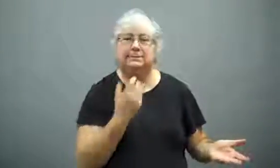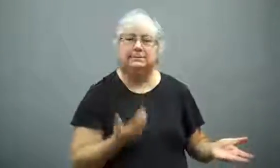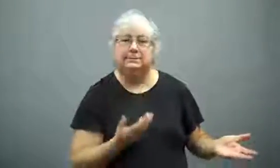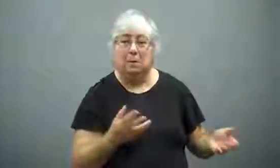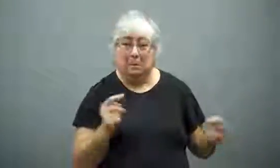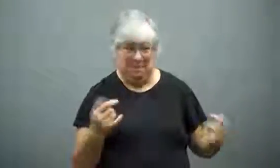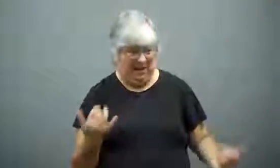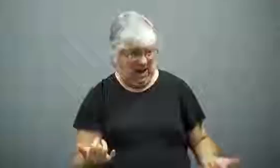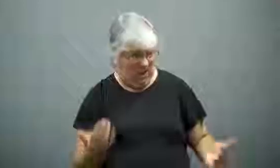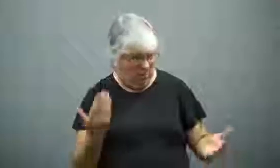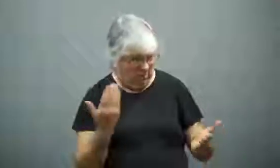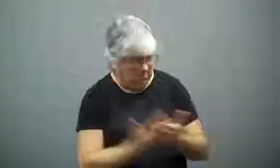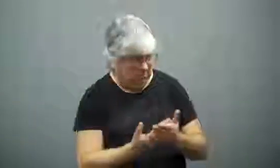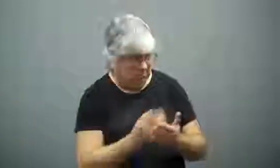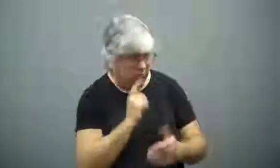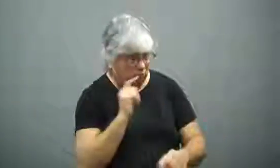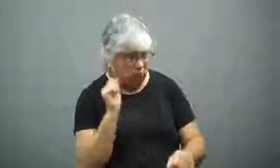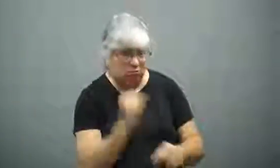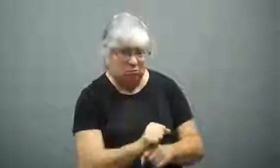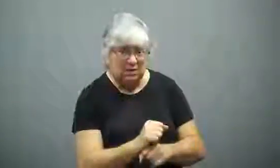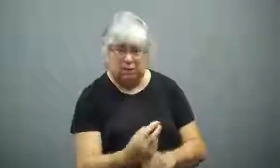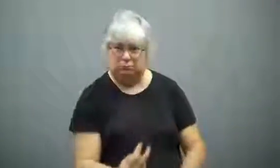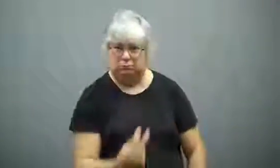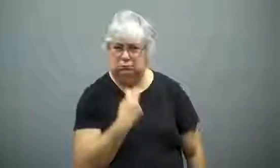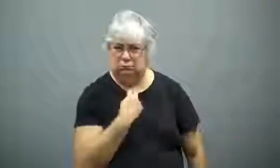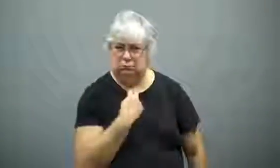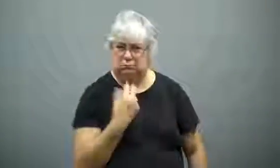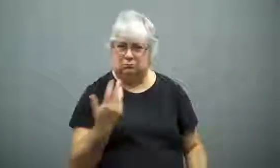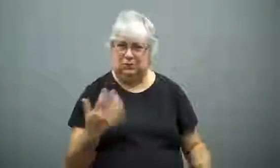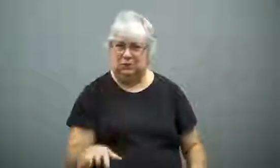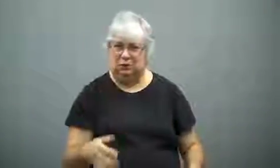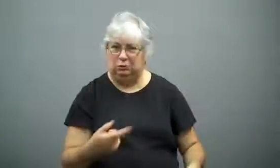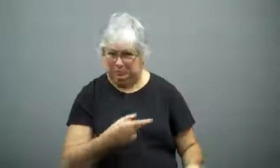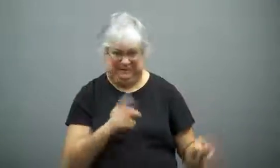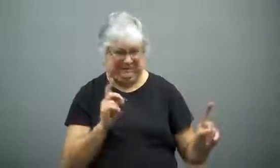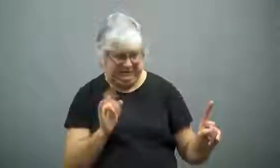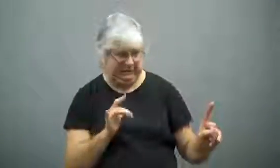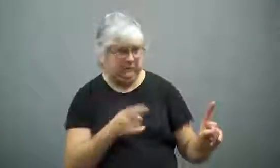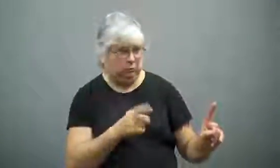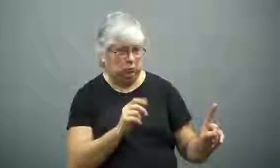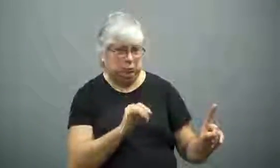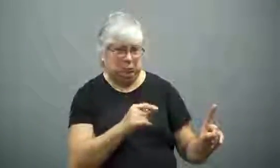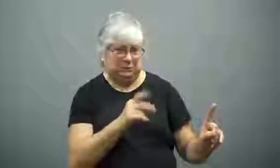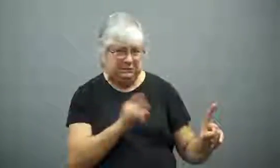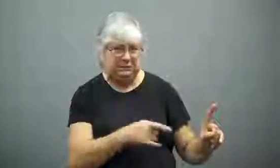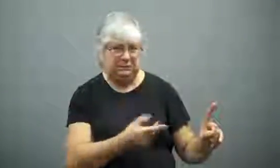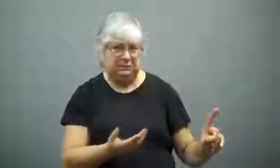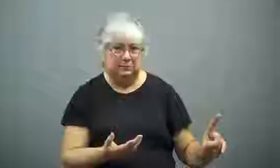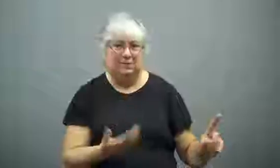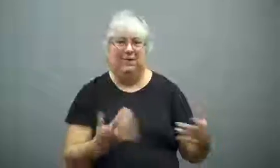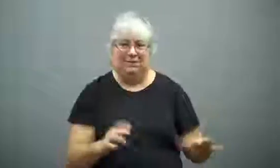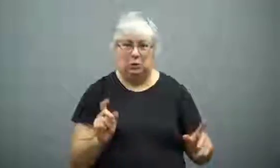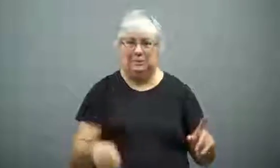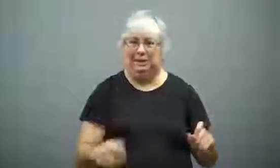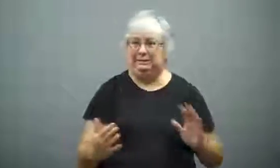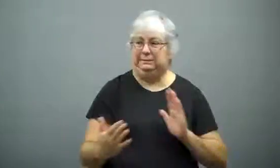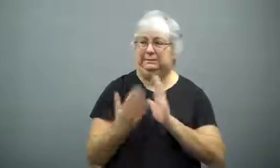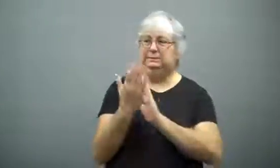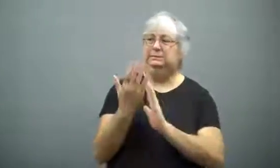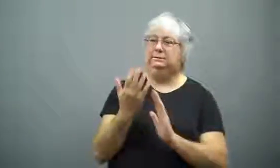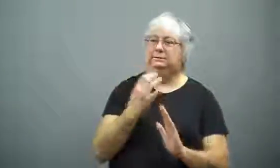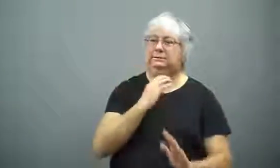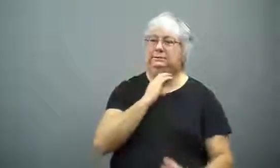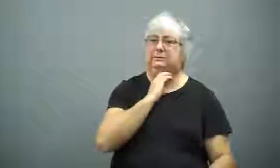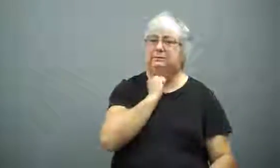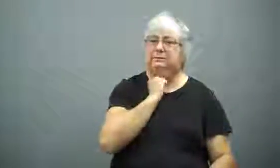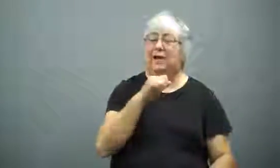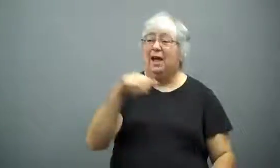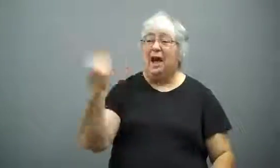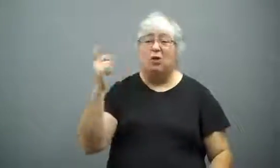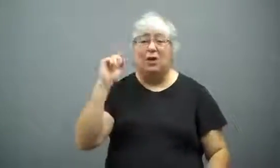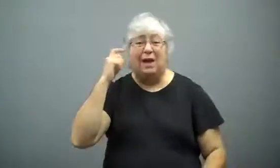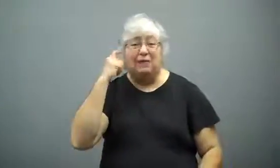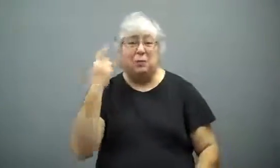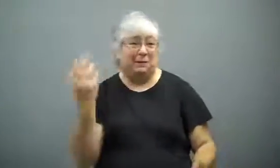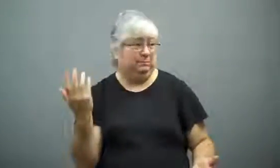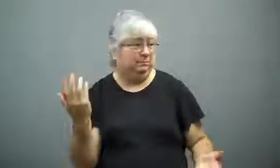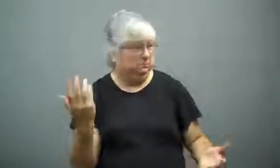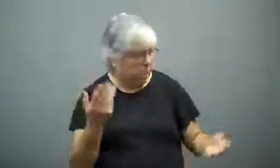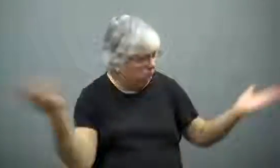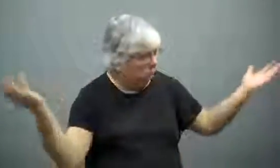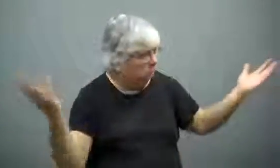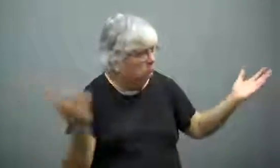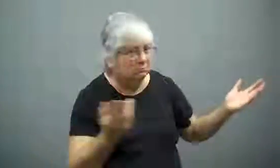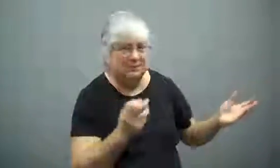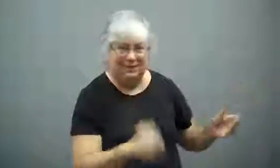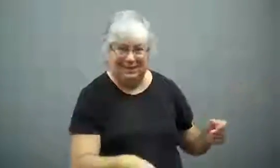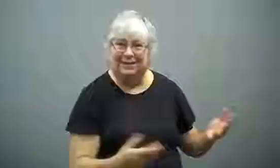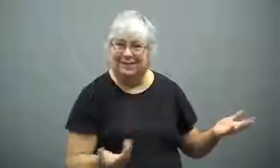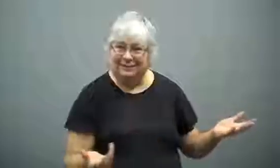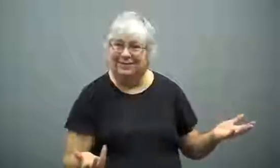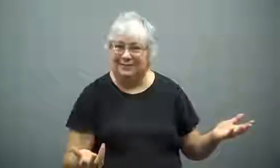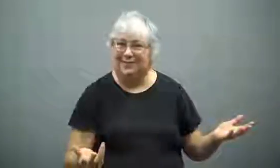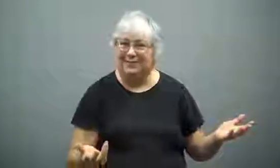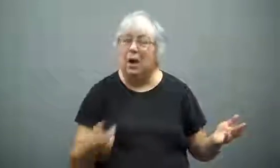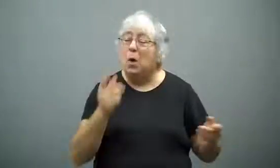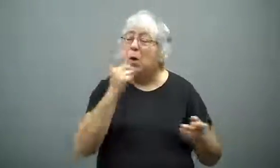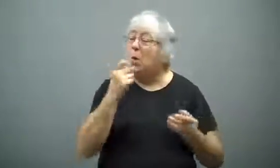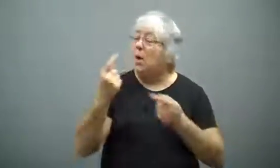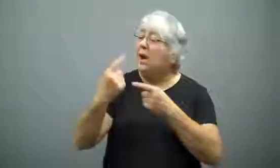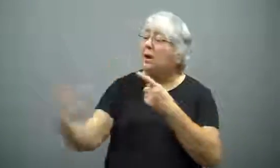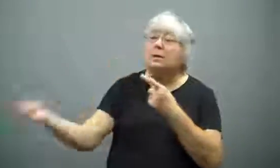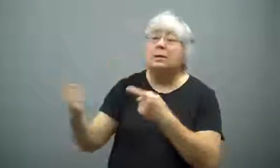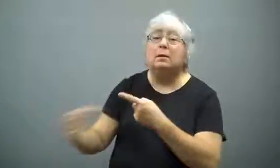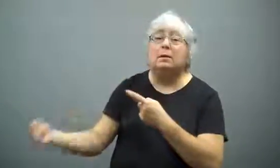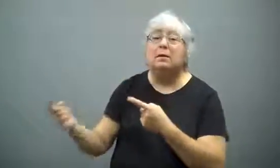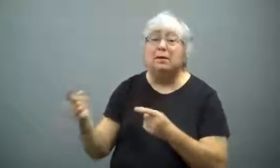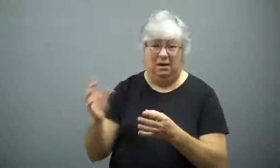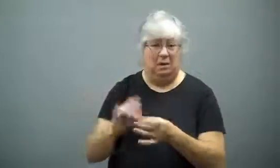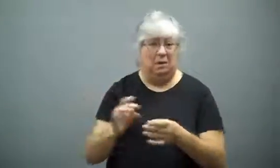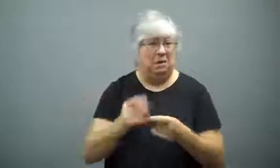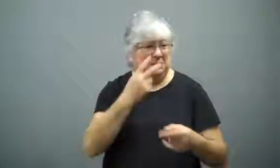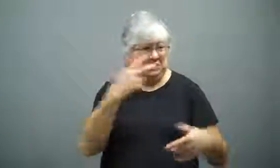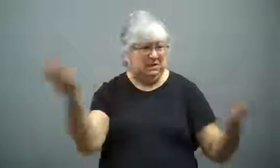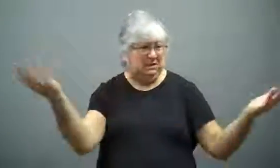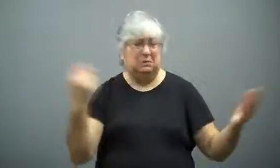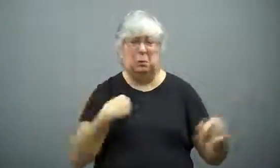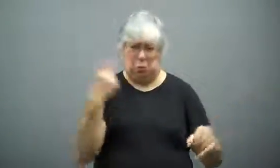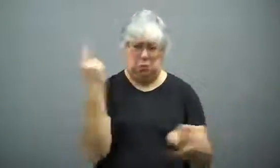But now that it was actually proven, the U.S. has to face up to it.